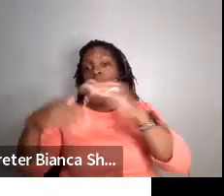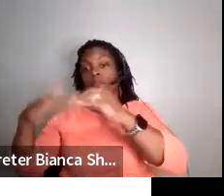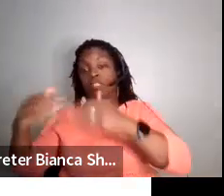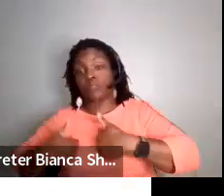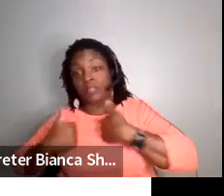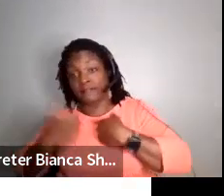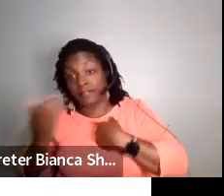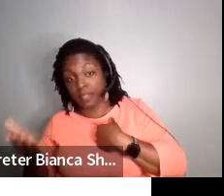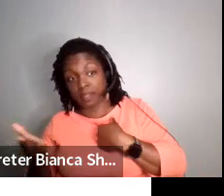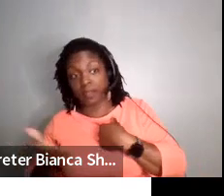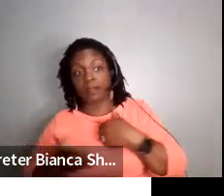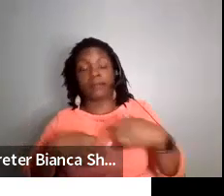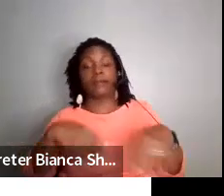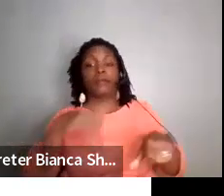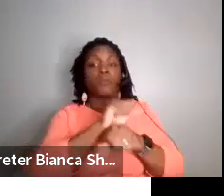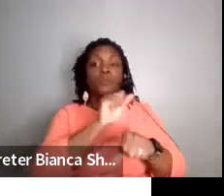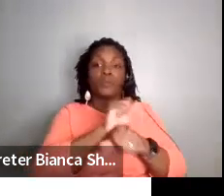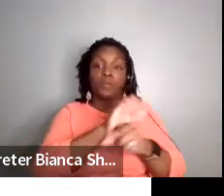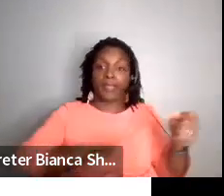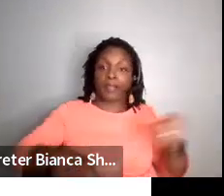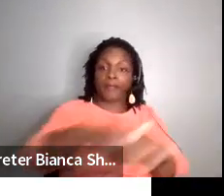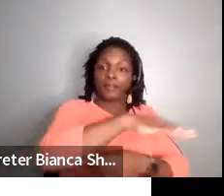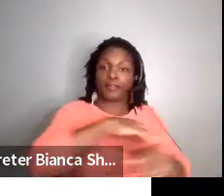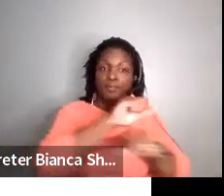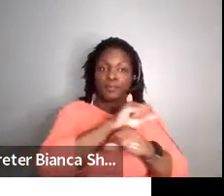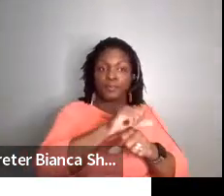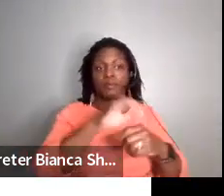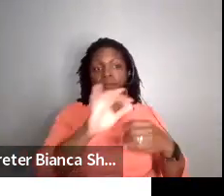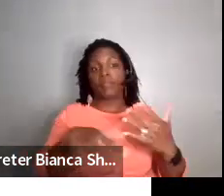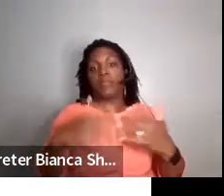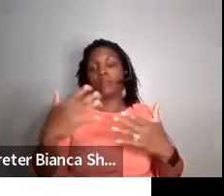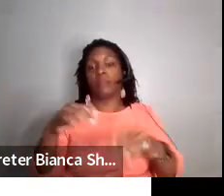An excess area such as still is always dining areas.